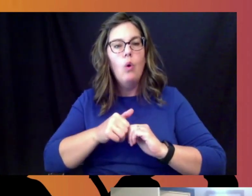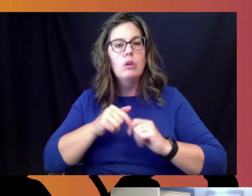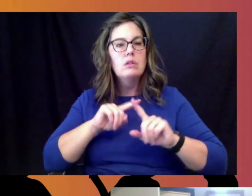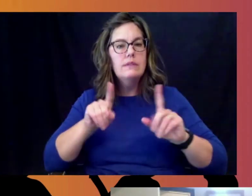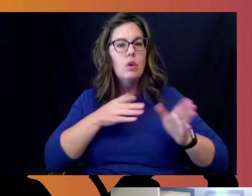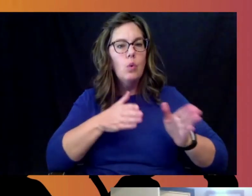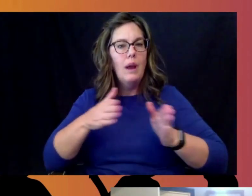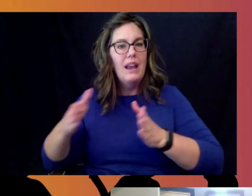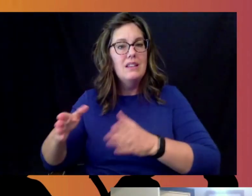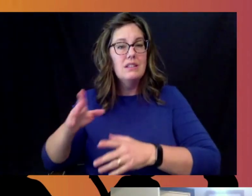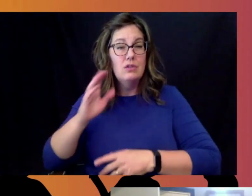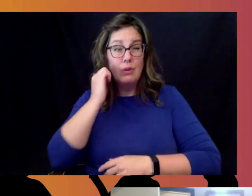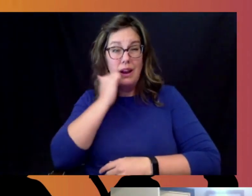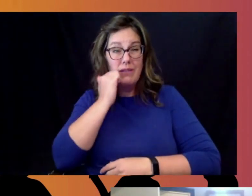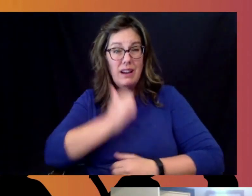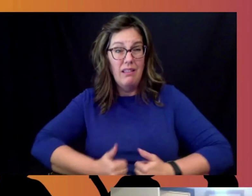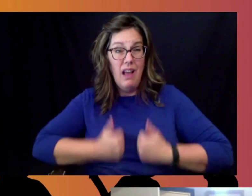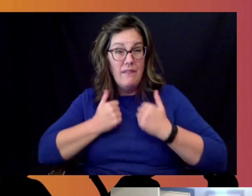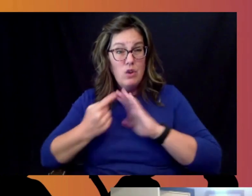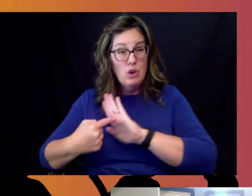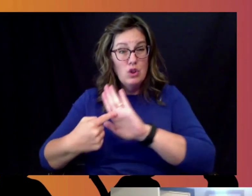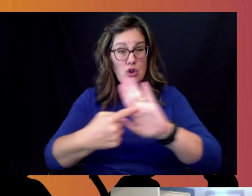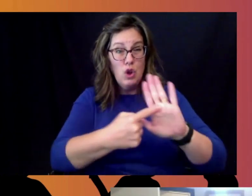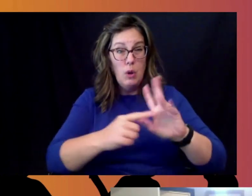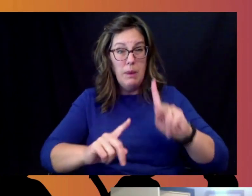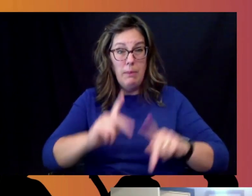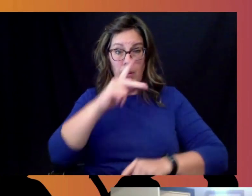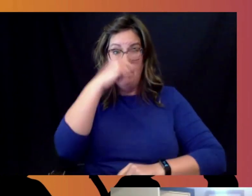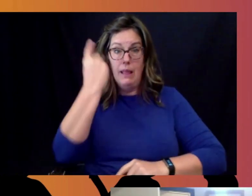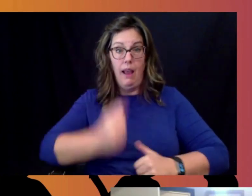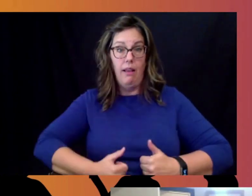showing yourself that black love and that you can make sure you're living your beautiful black life